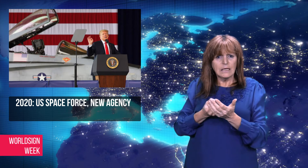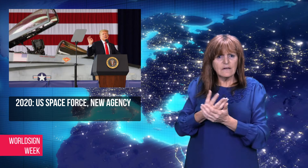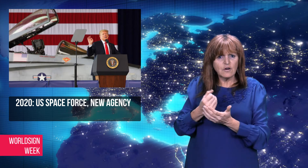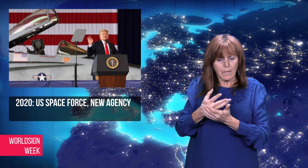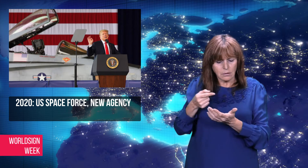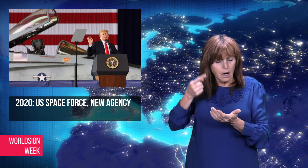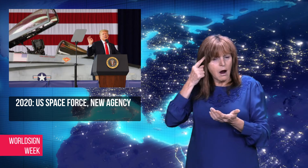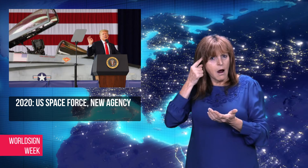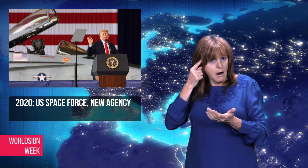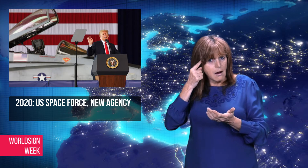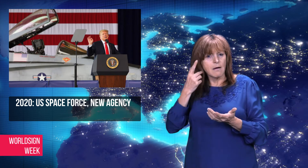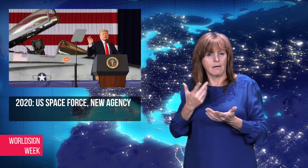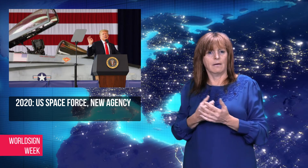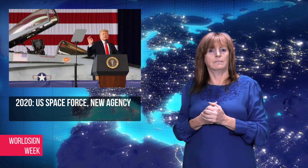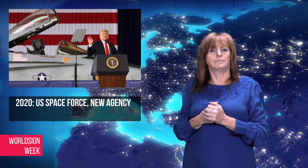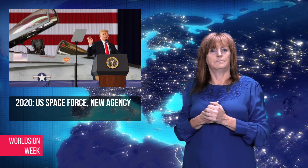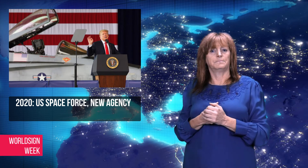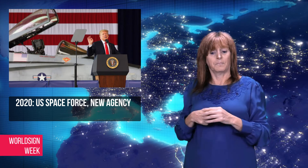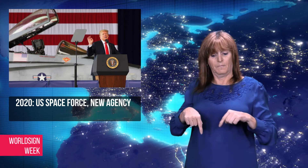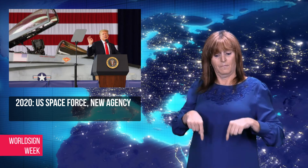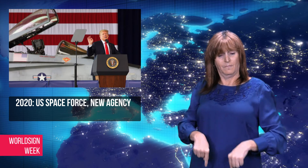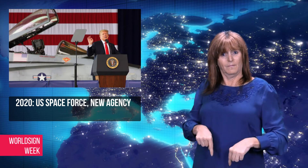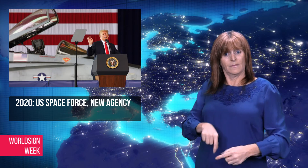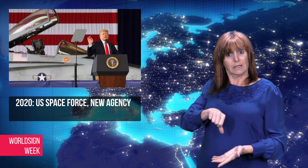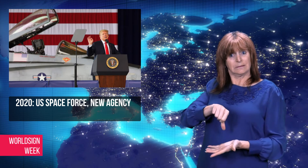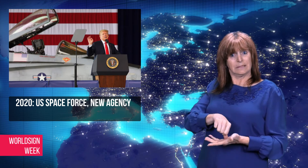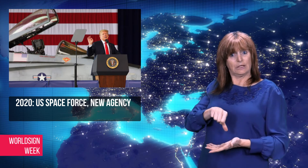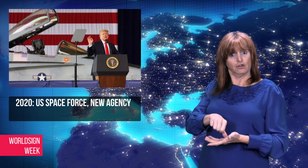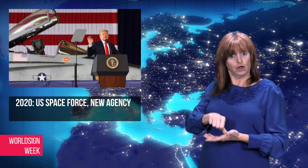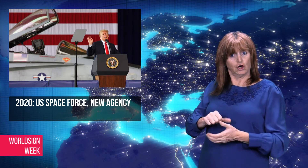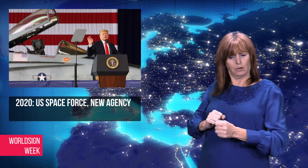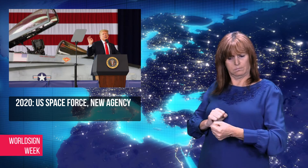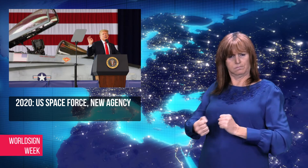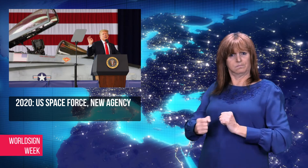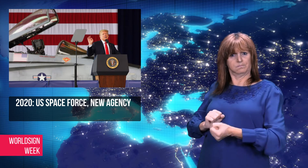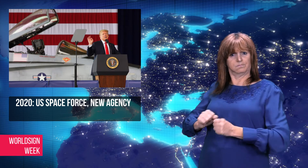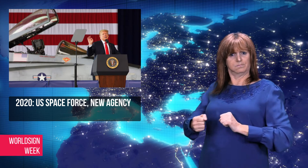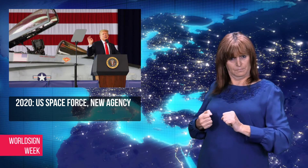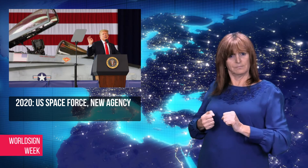A ground command center will coordinate these